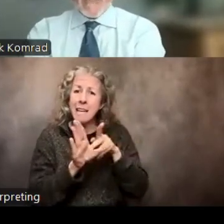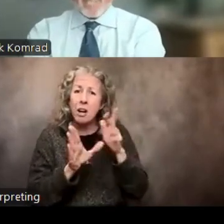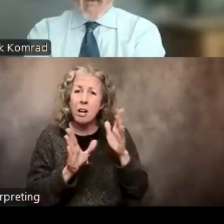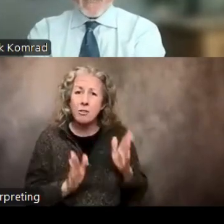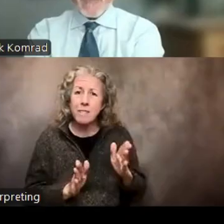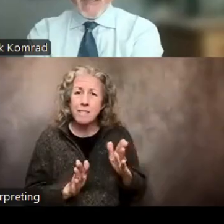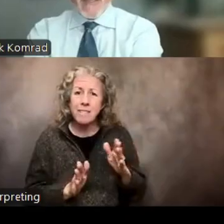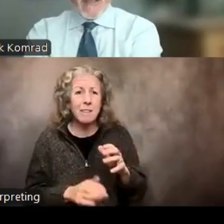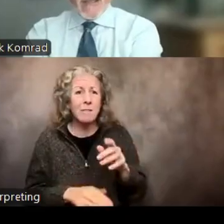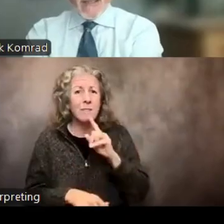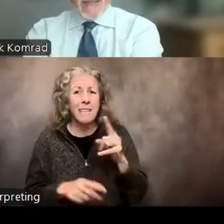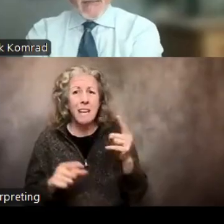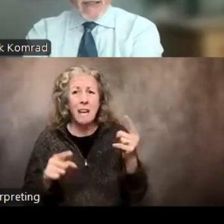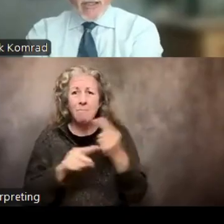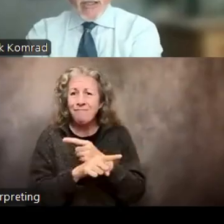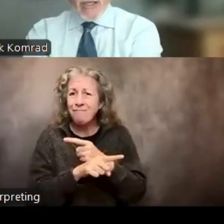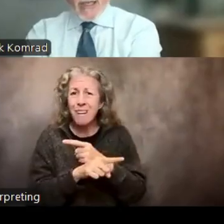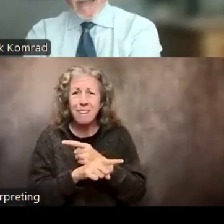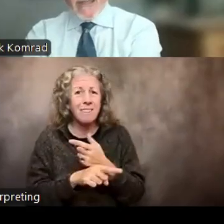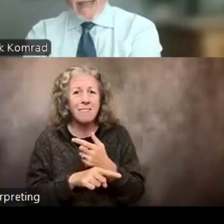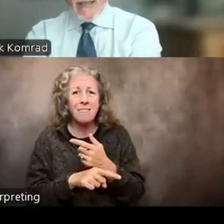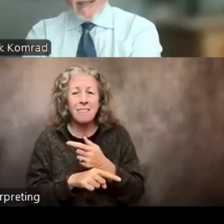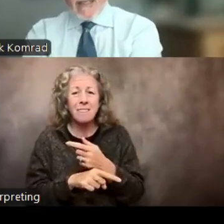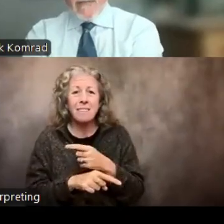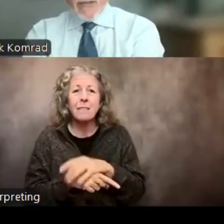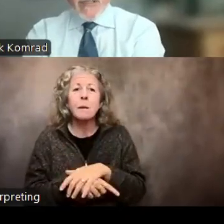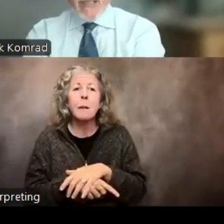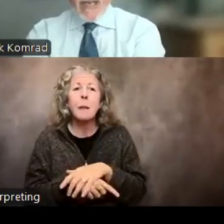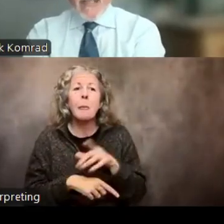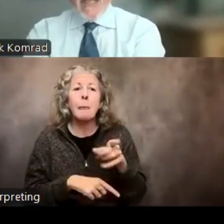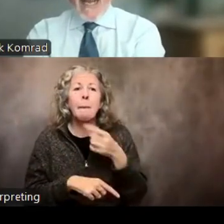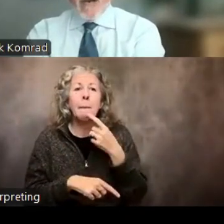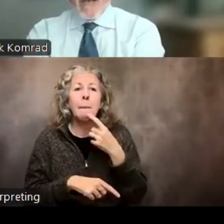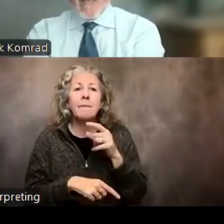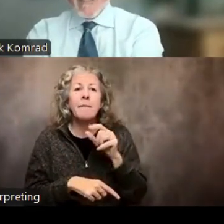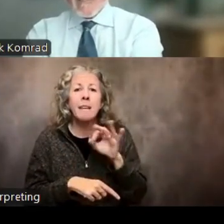hypocrisy. As Wittgenstein said, If suicide is allowed, then